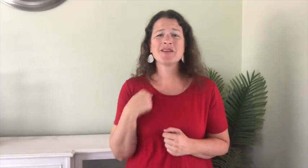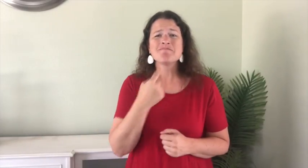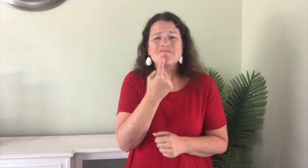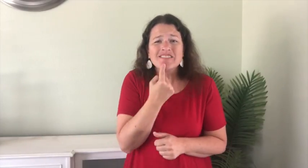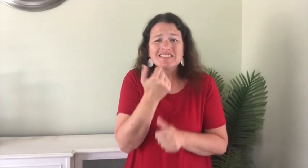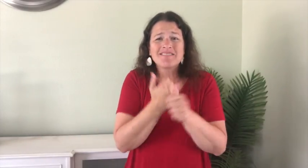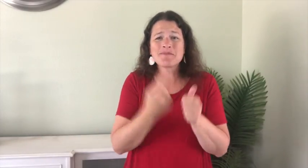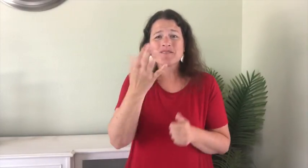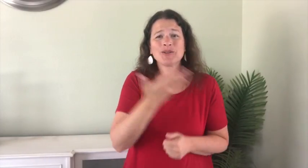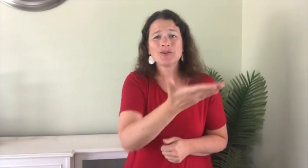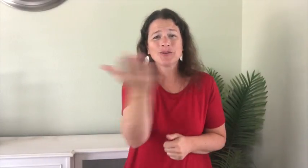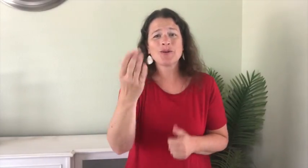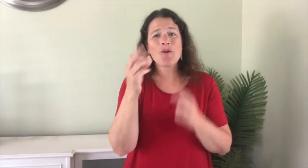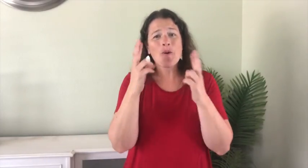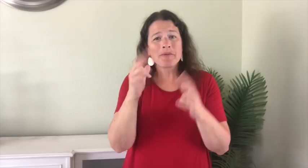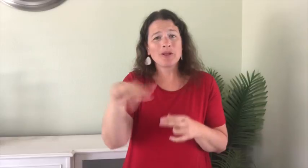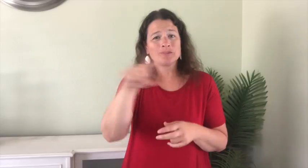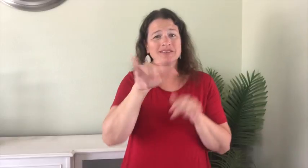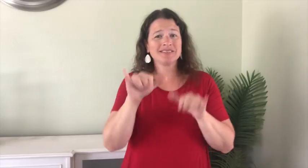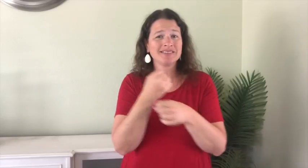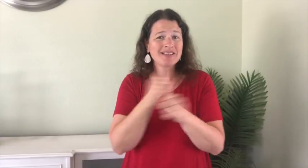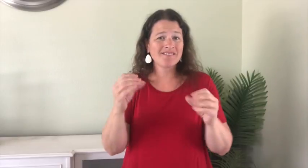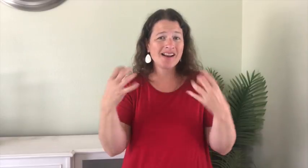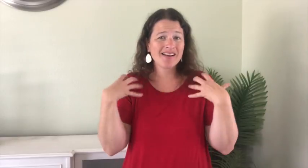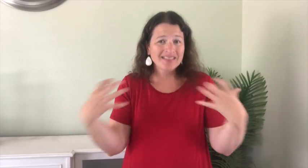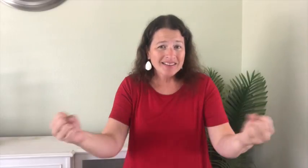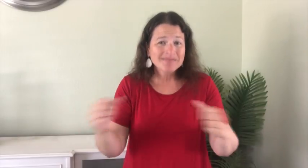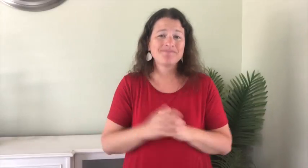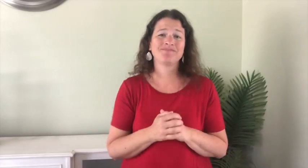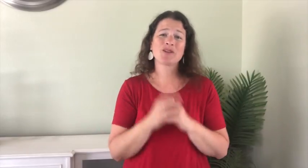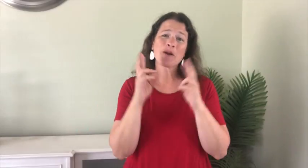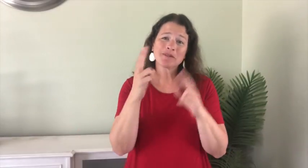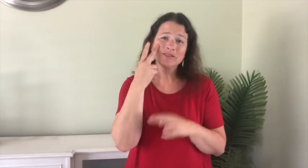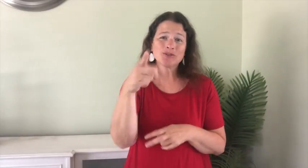what we've endured. I miss all of you. I hope that you're